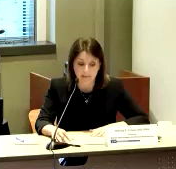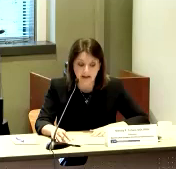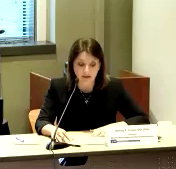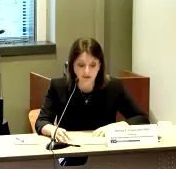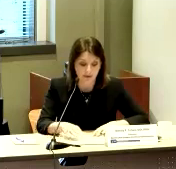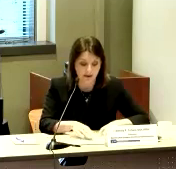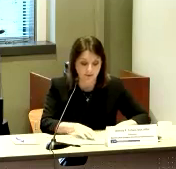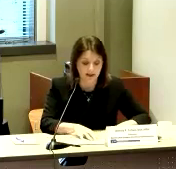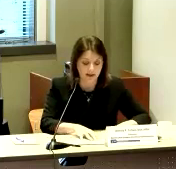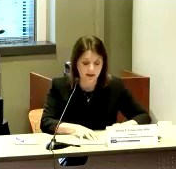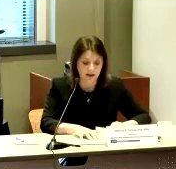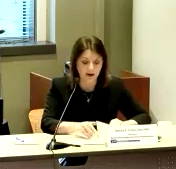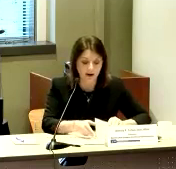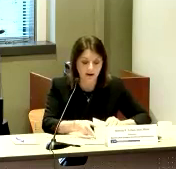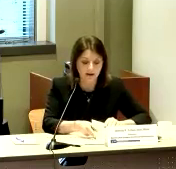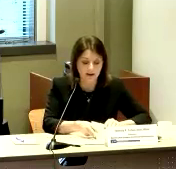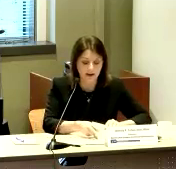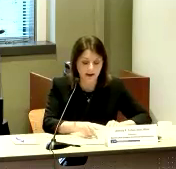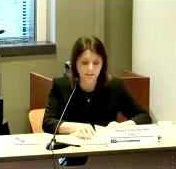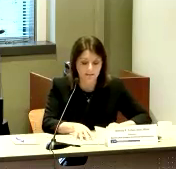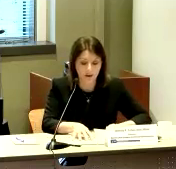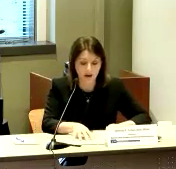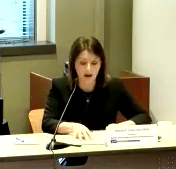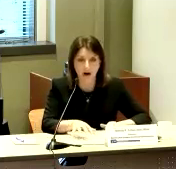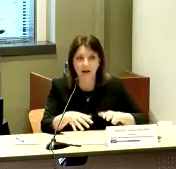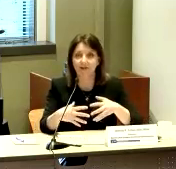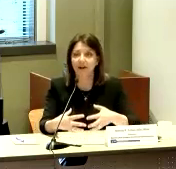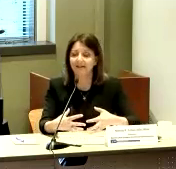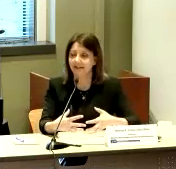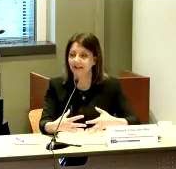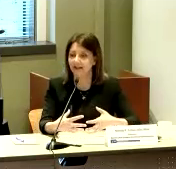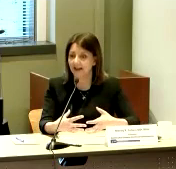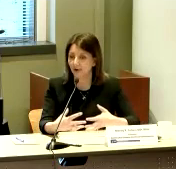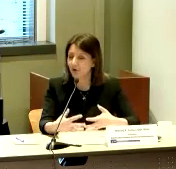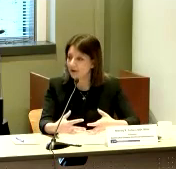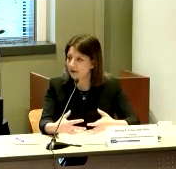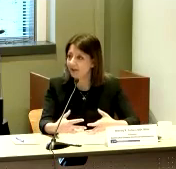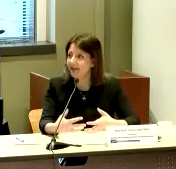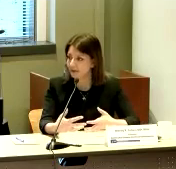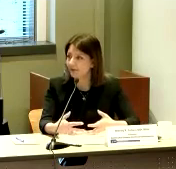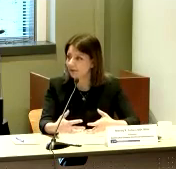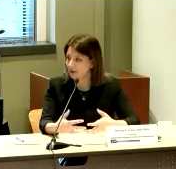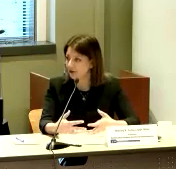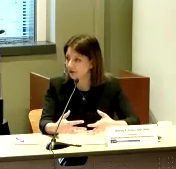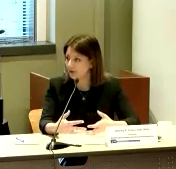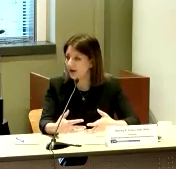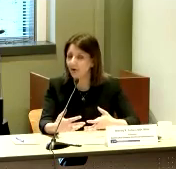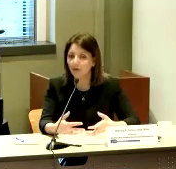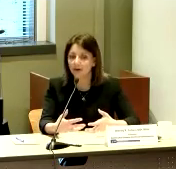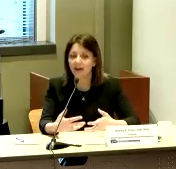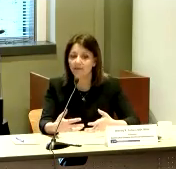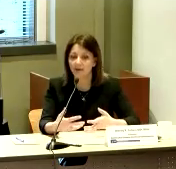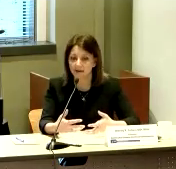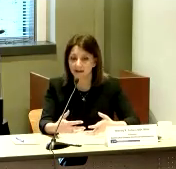and making sure that we are investing in that critical infrastructure or that core capability